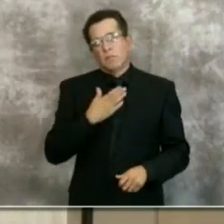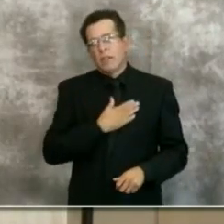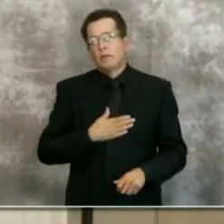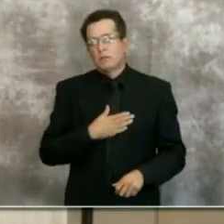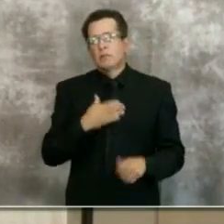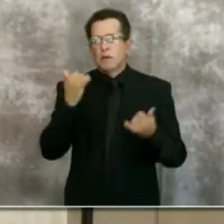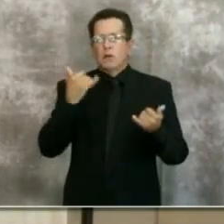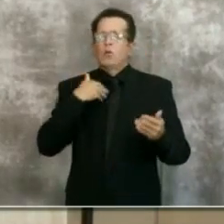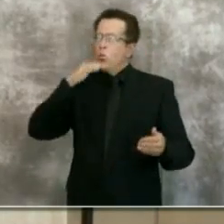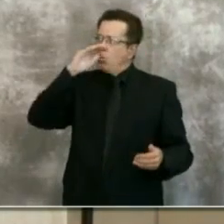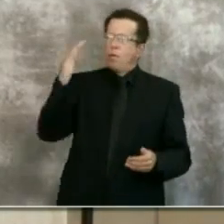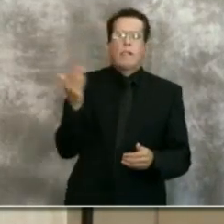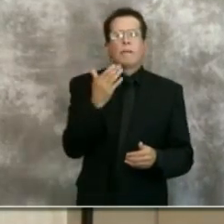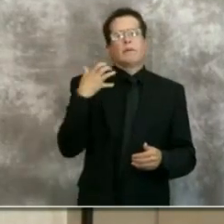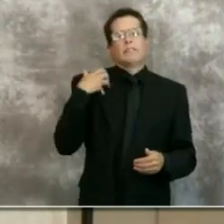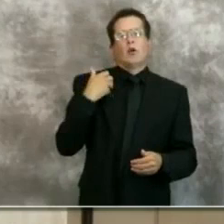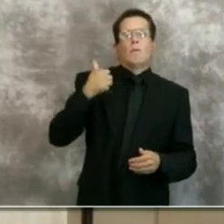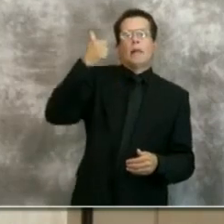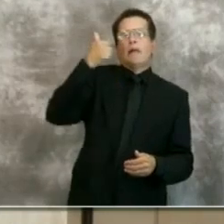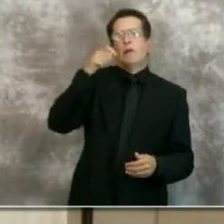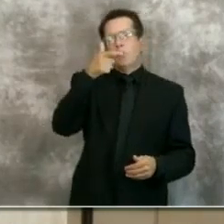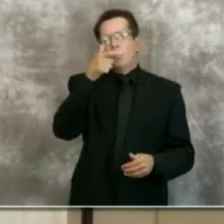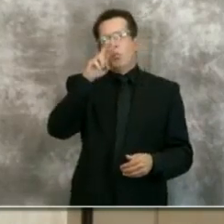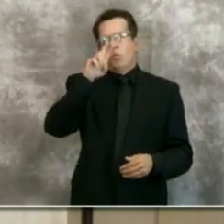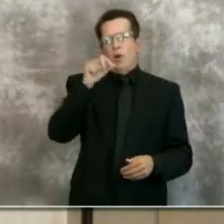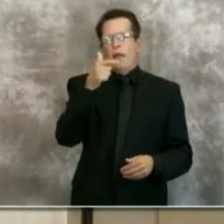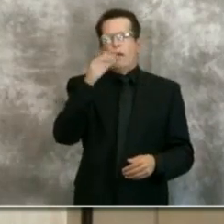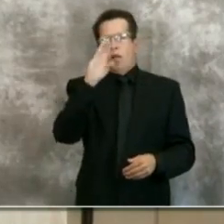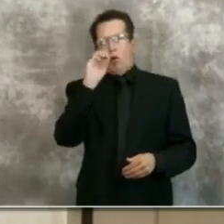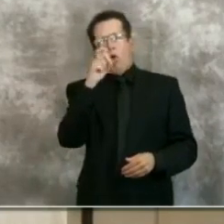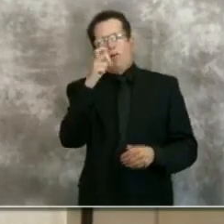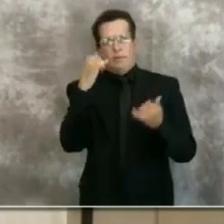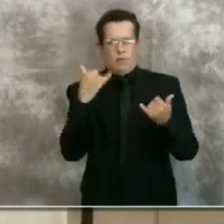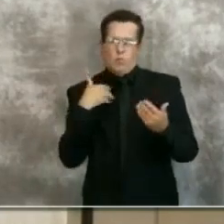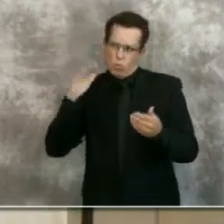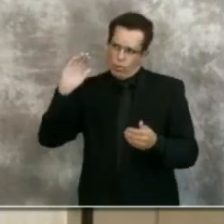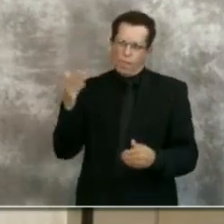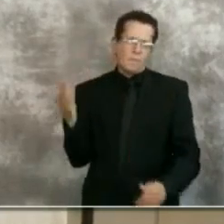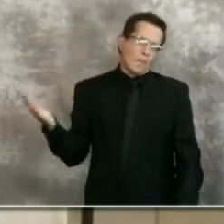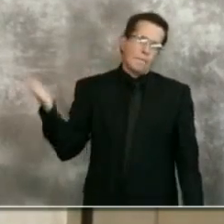ARE DEPENDING. ON EVERY ONE IS LISTENING TO MY WORDS. SO NOW PLEASE WELCOME BACK TO THE PODIUM CHAIRMAN. GREG COX,